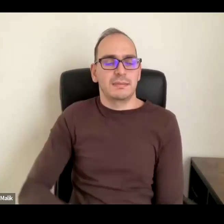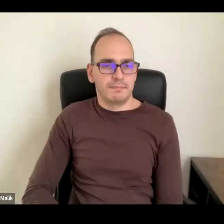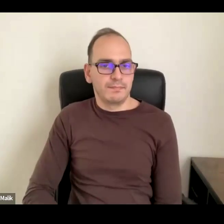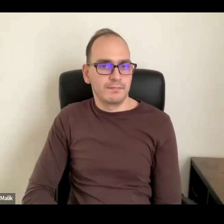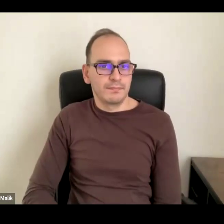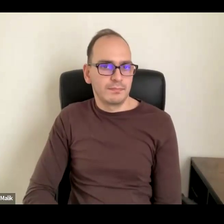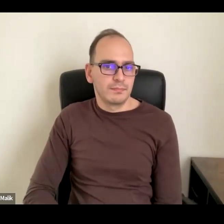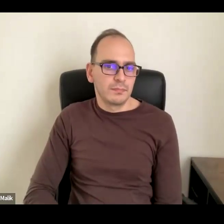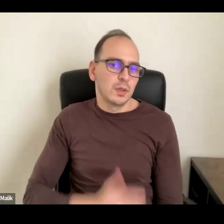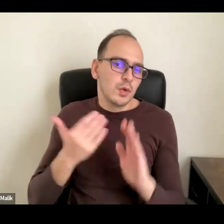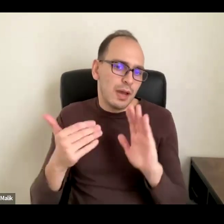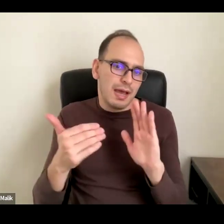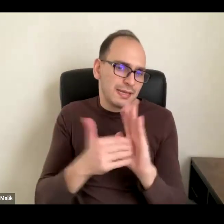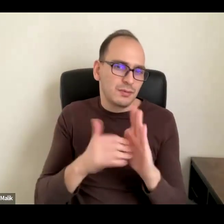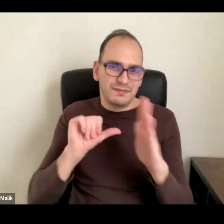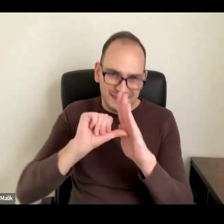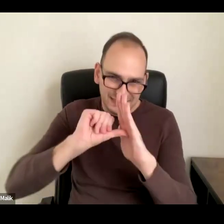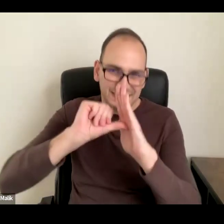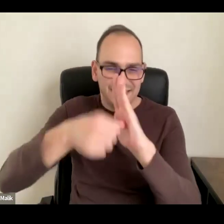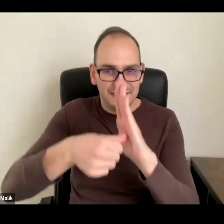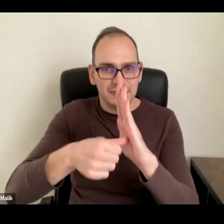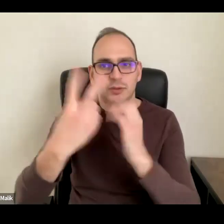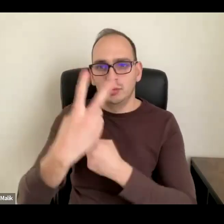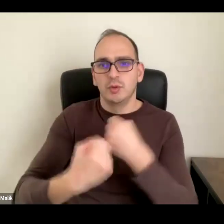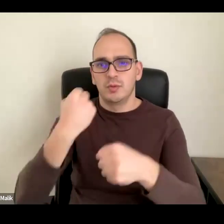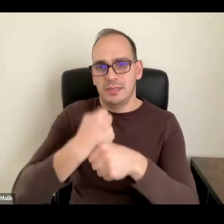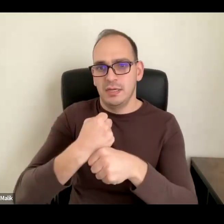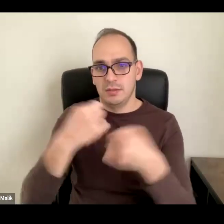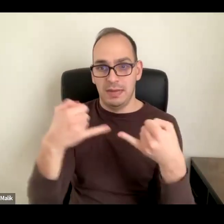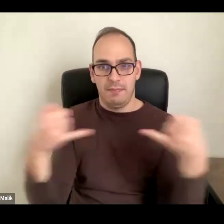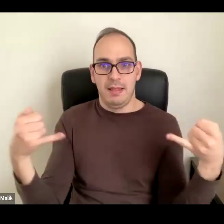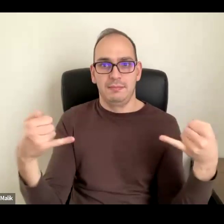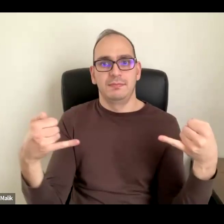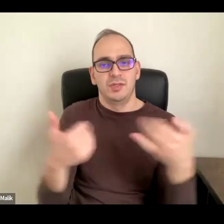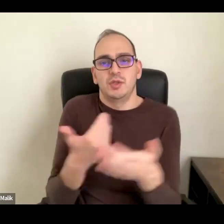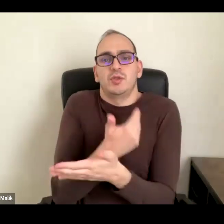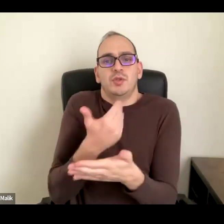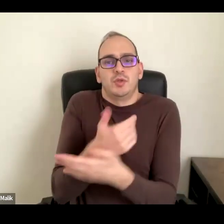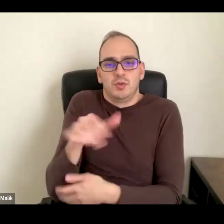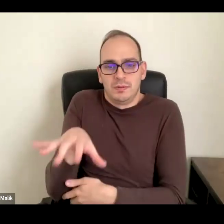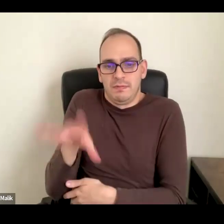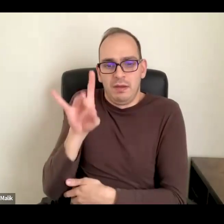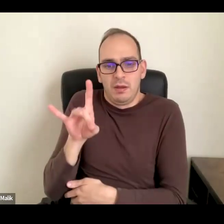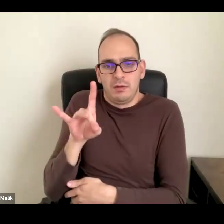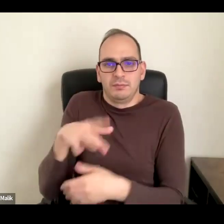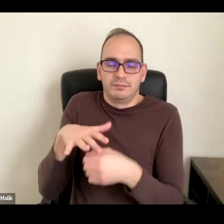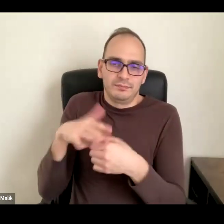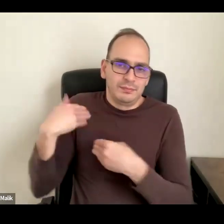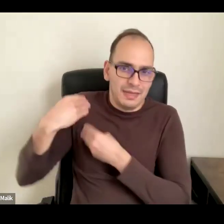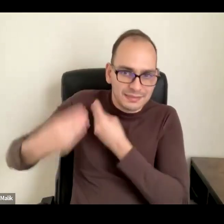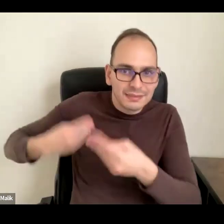um again reiterated that 2-year timeline for any newly located ancestral remains to be